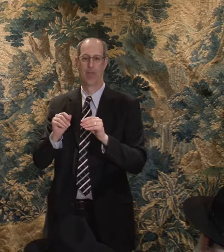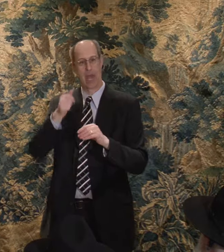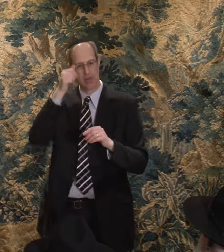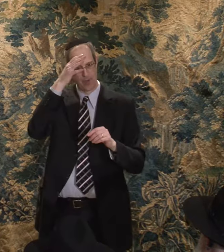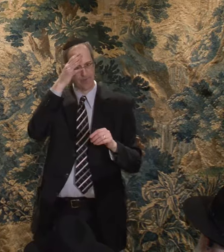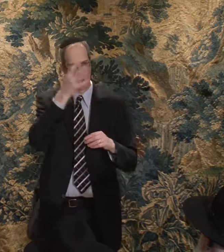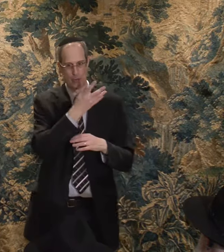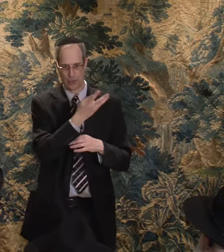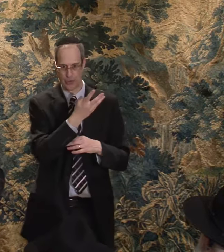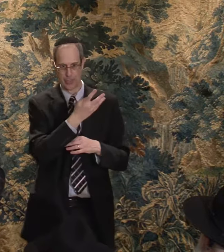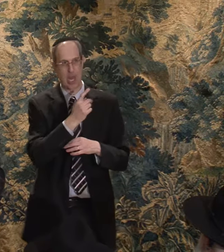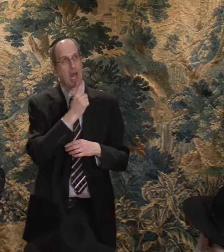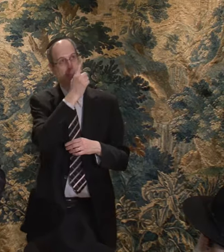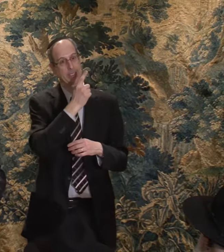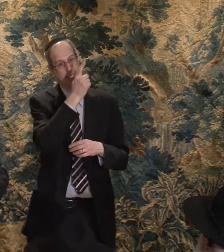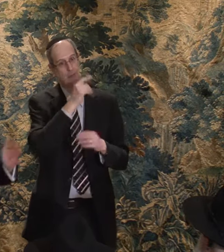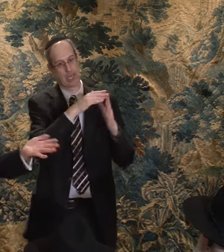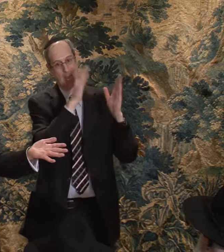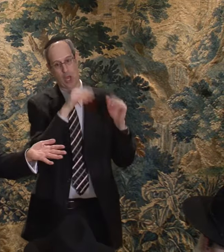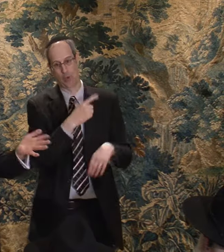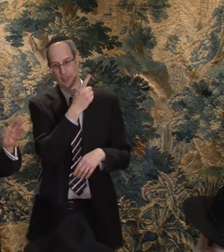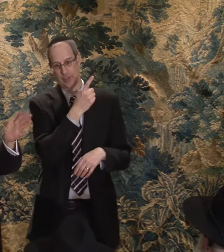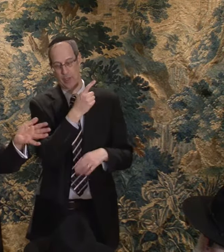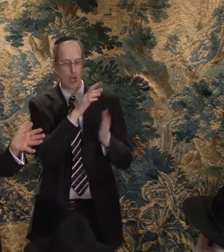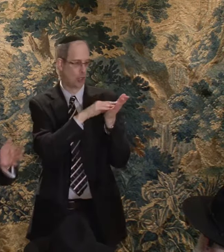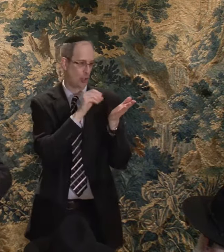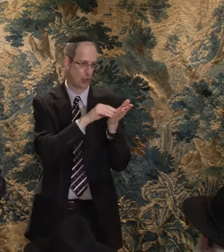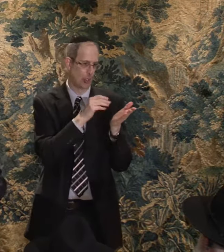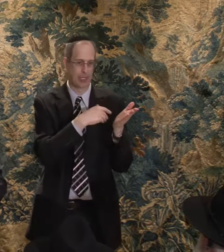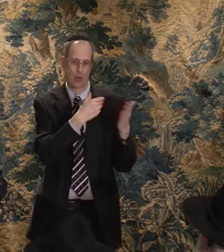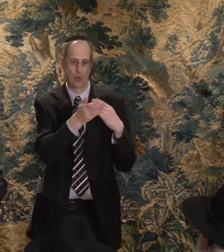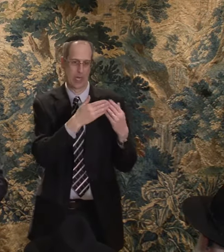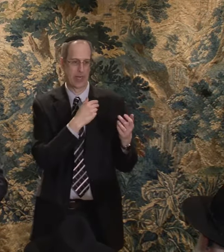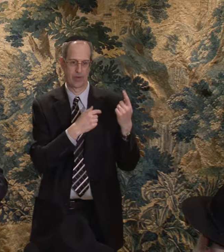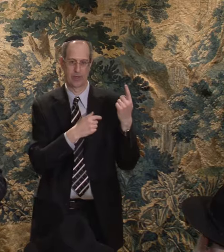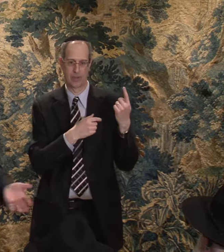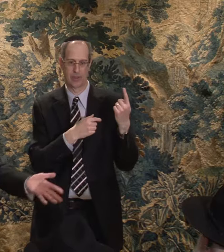upstairs either learning or doing whatever they were doing and the kids